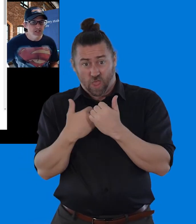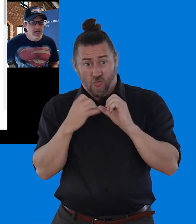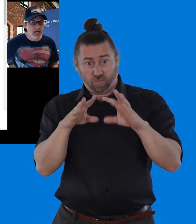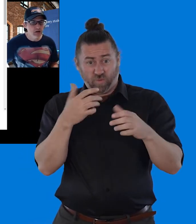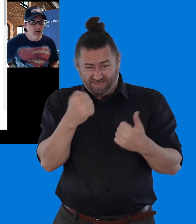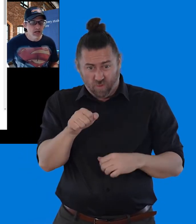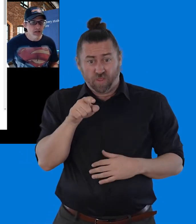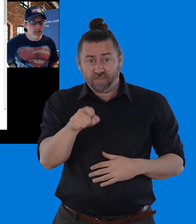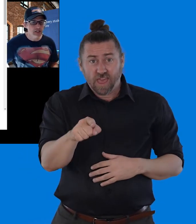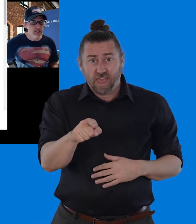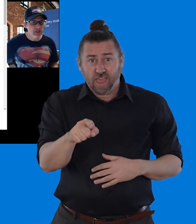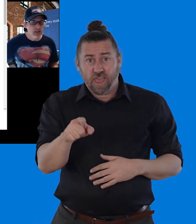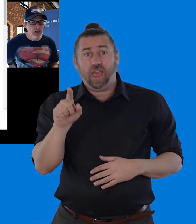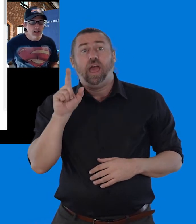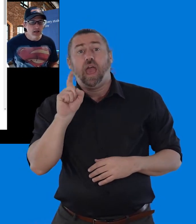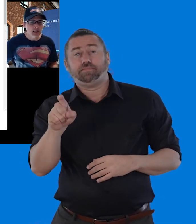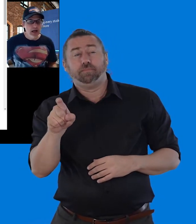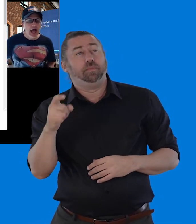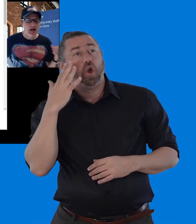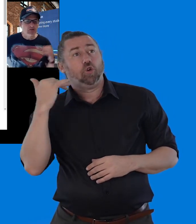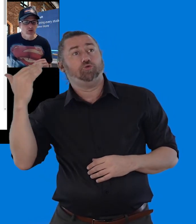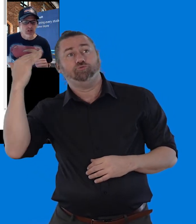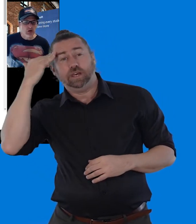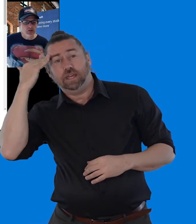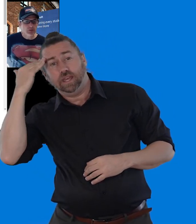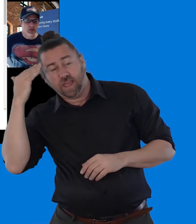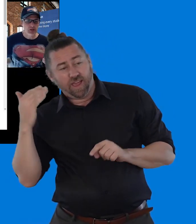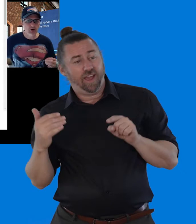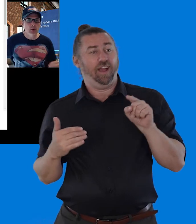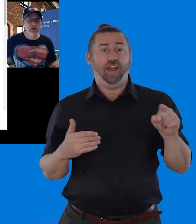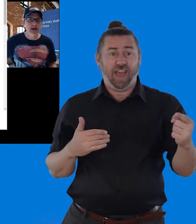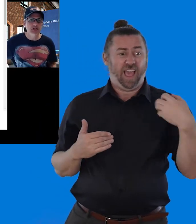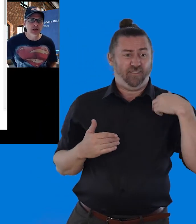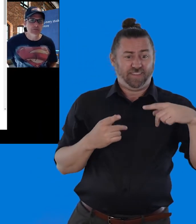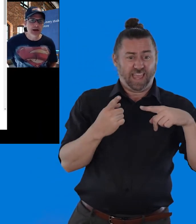See it and hear it in English. (VIDEO PLAYS), Transparent. (VIDEO ENDS). And I've also got the picture prompt and I can jump